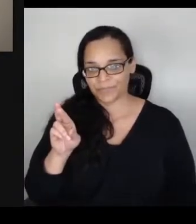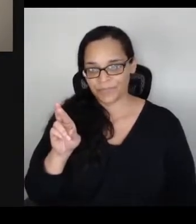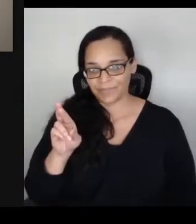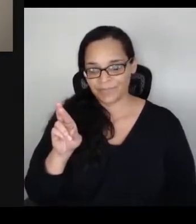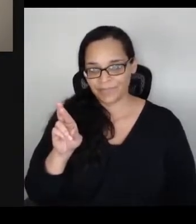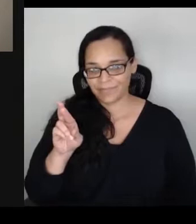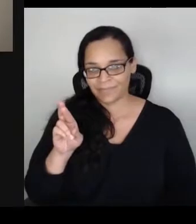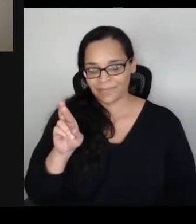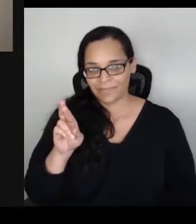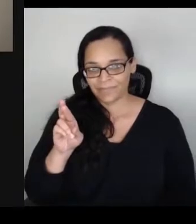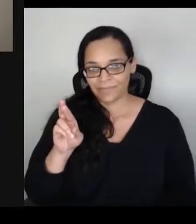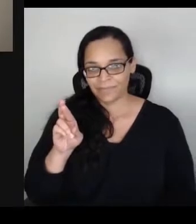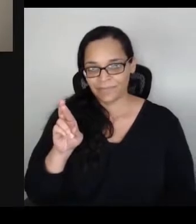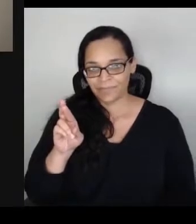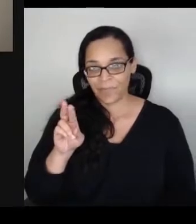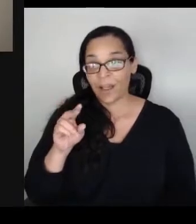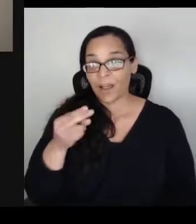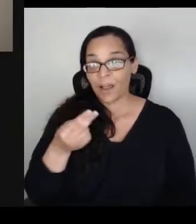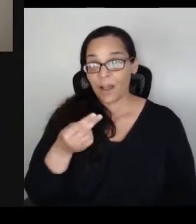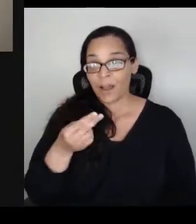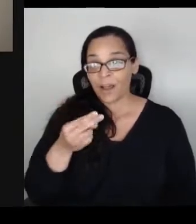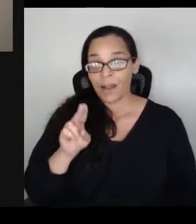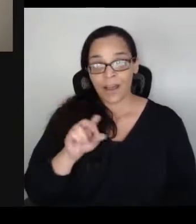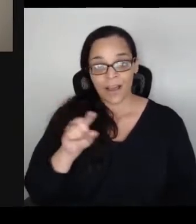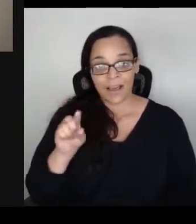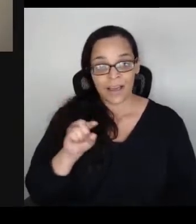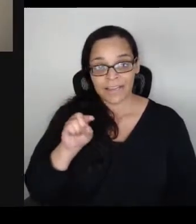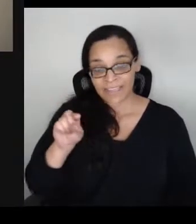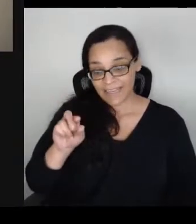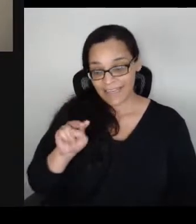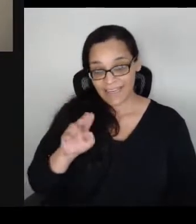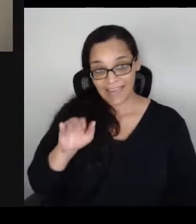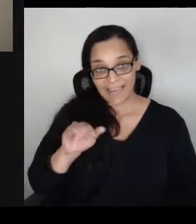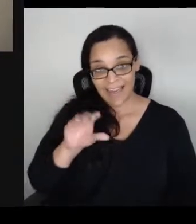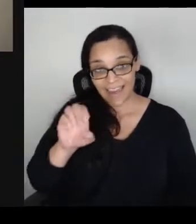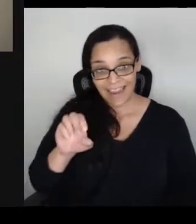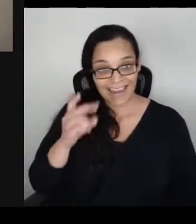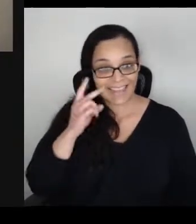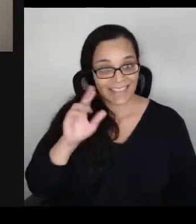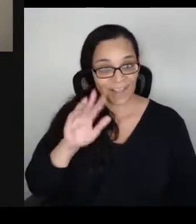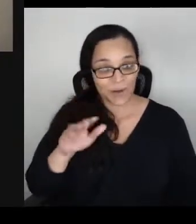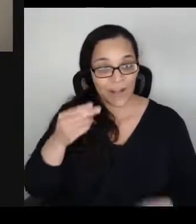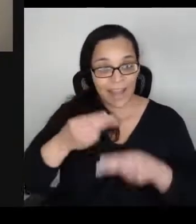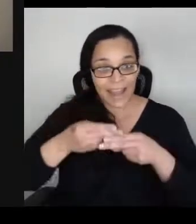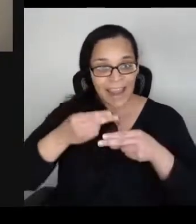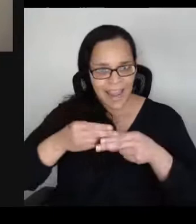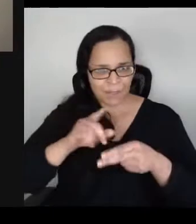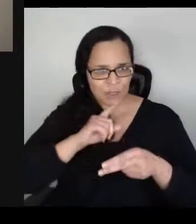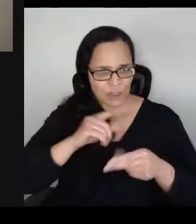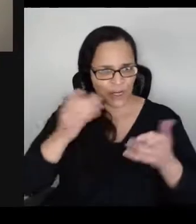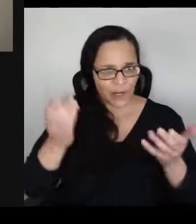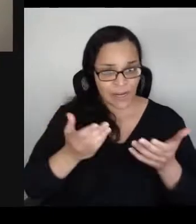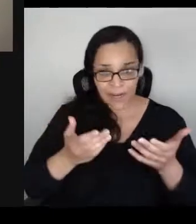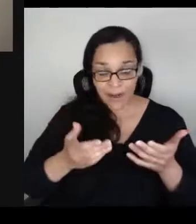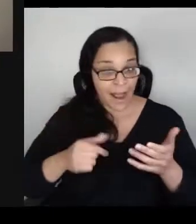Husniye, I see your name and I'm sure that you're-- I'm here, I dunno - Okay. if you can see me.